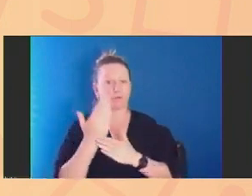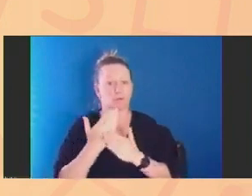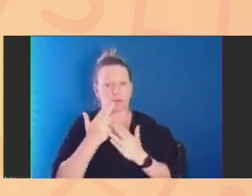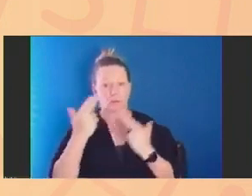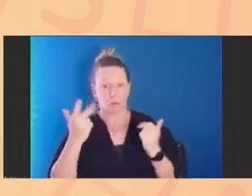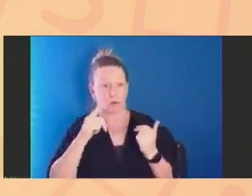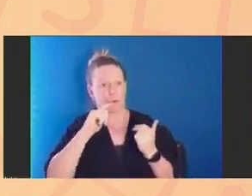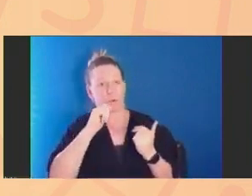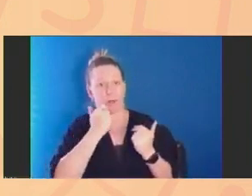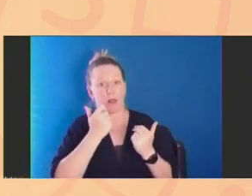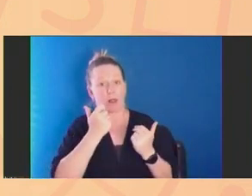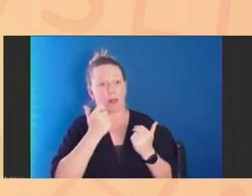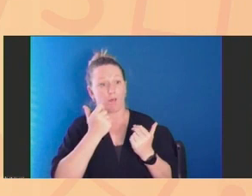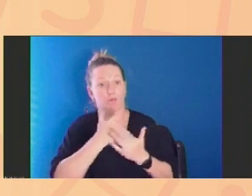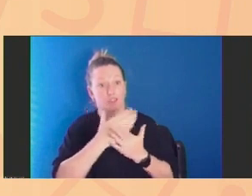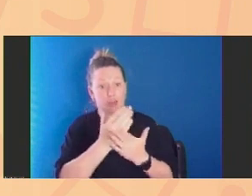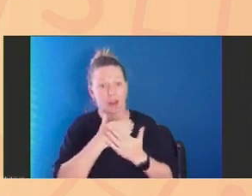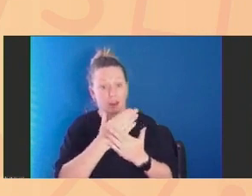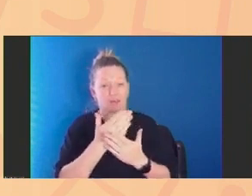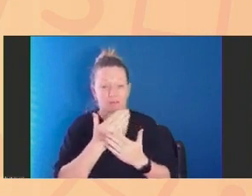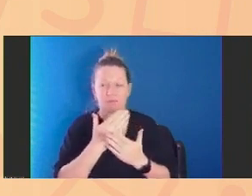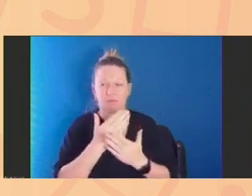which Jayden and Susan will tell us a bit more about the work that they've